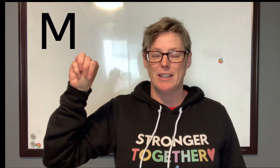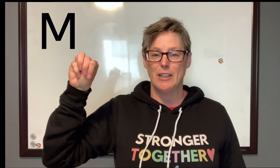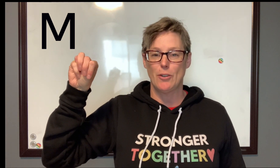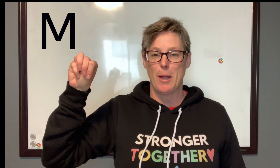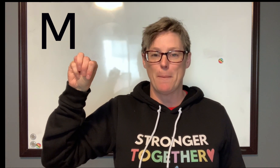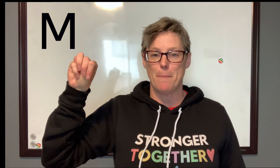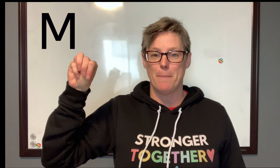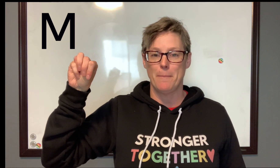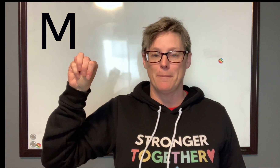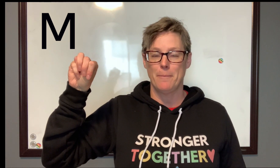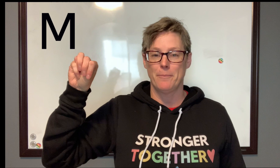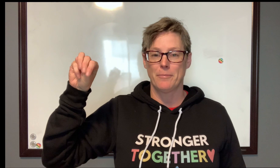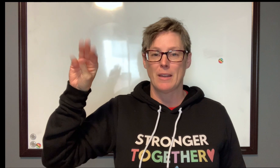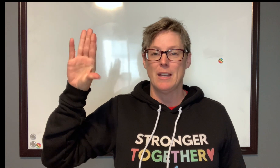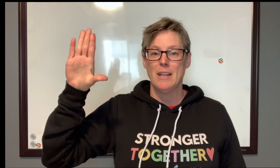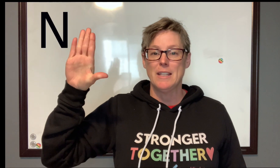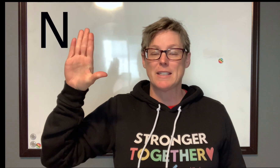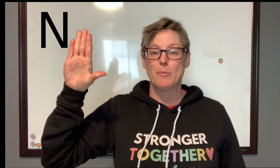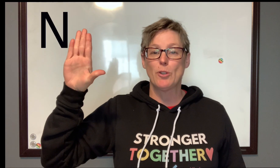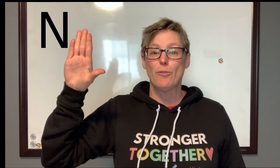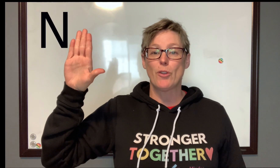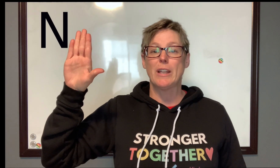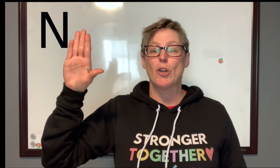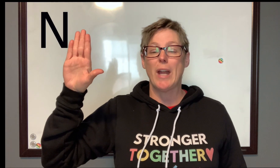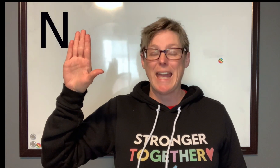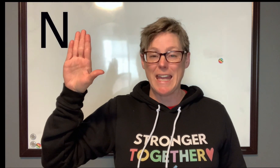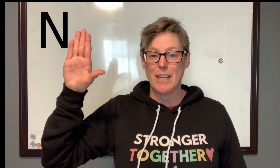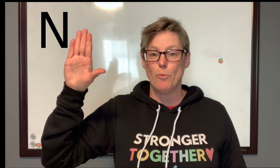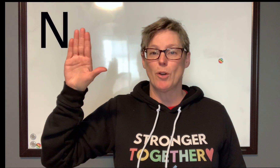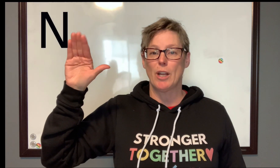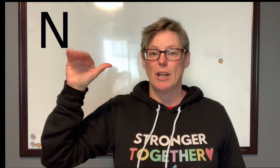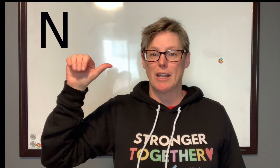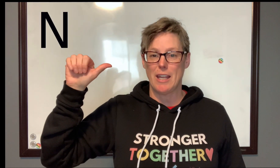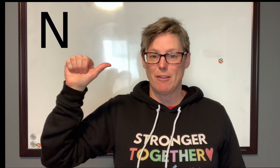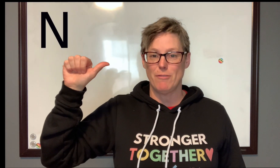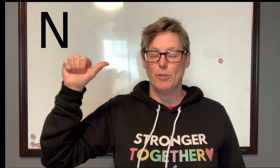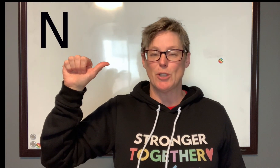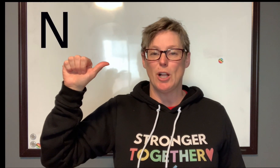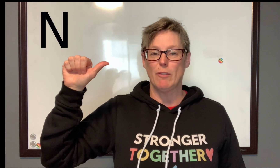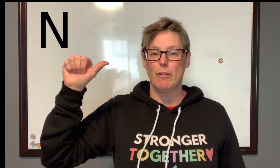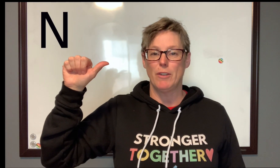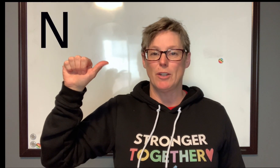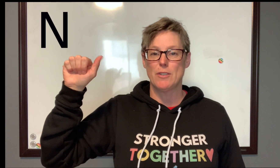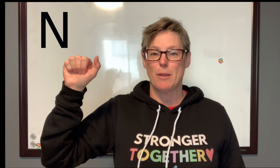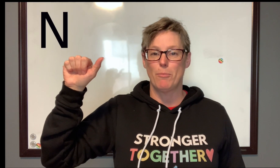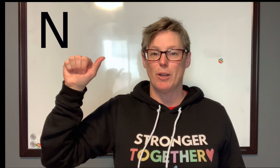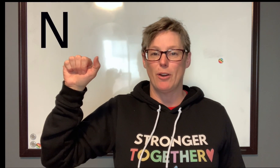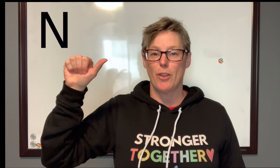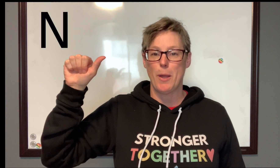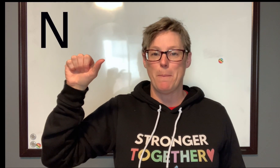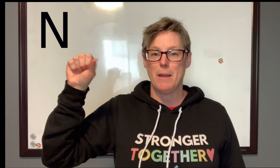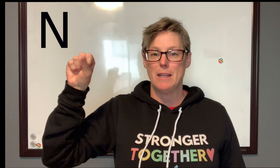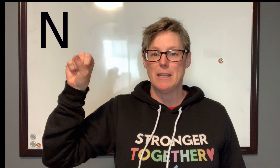letter m similar for the letter n we are going to again fold all of our